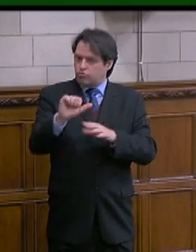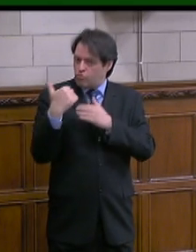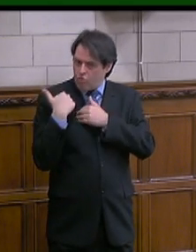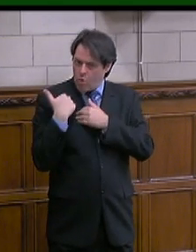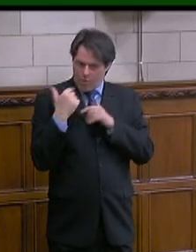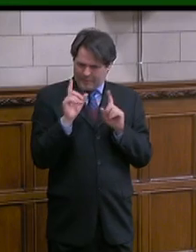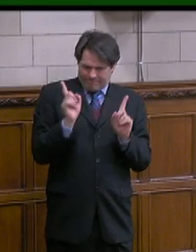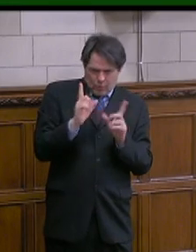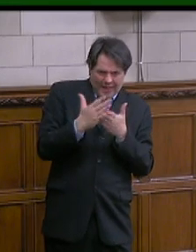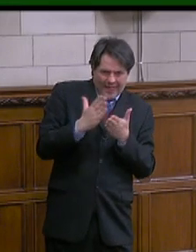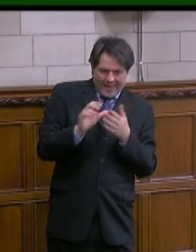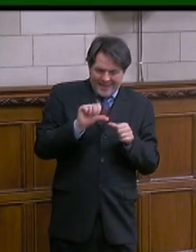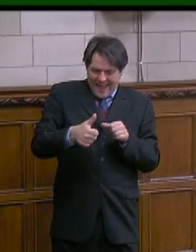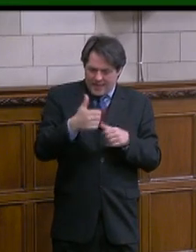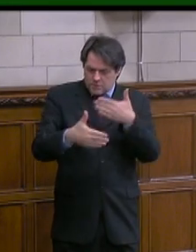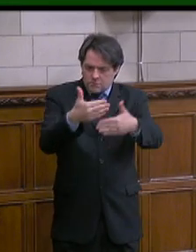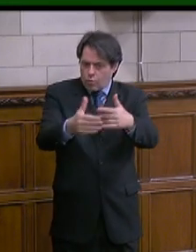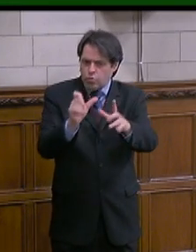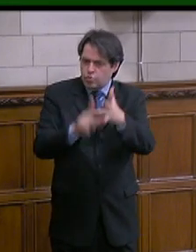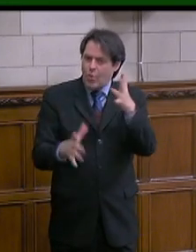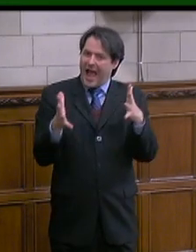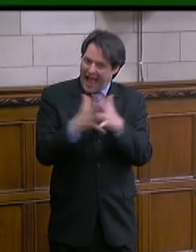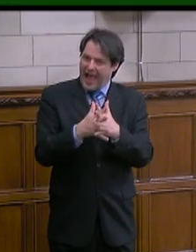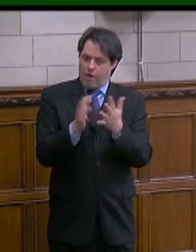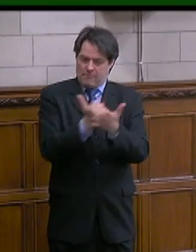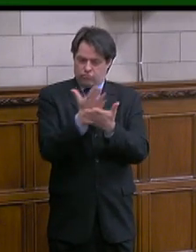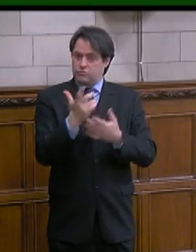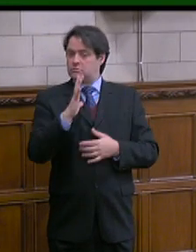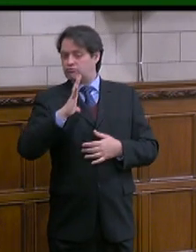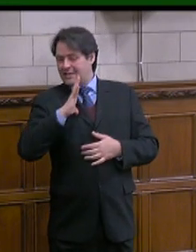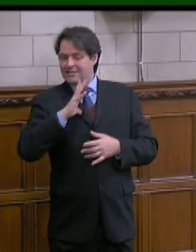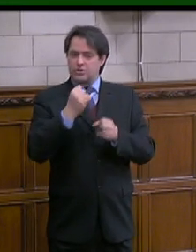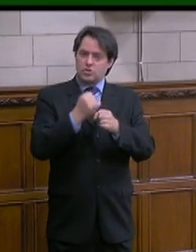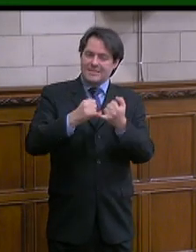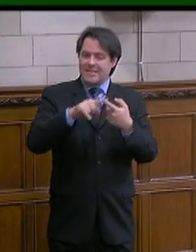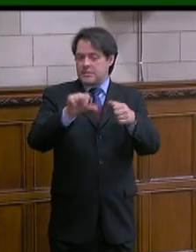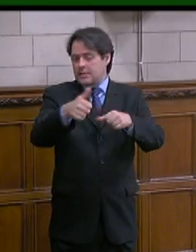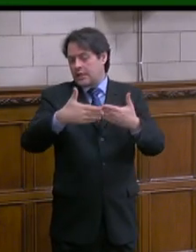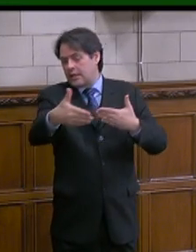Where do we go from here to actually get to a position whereby there will be a BSL GCSE